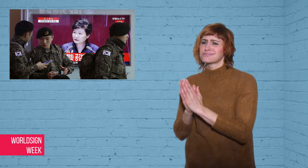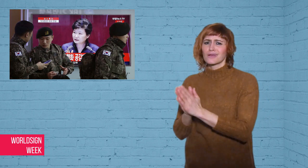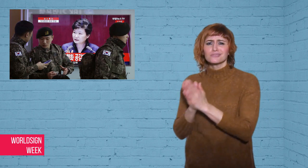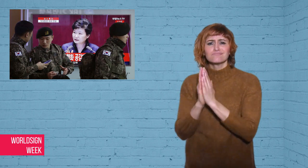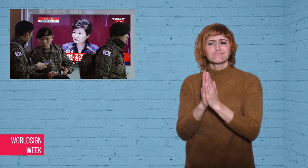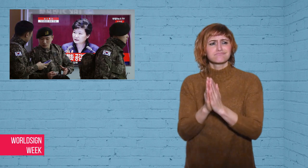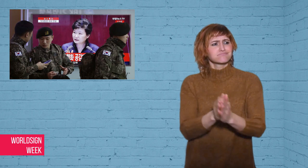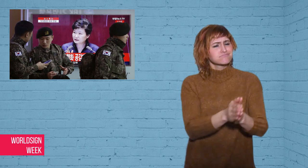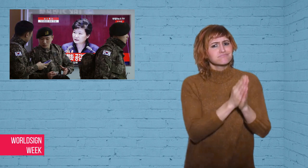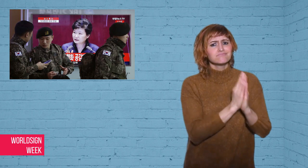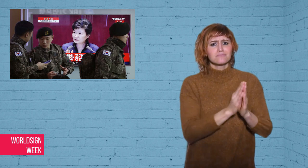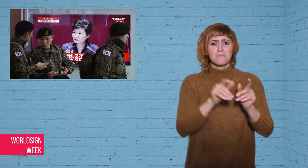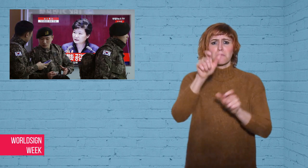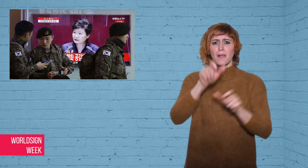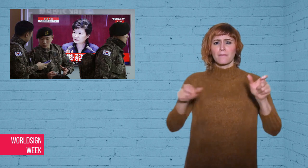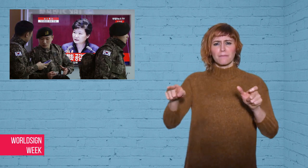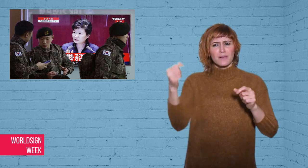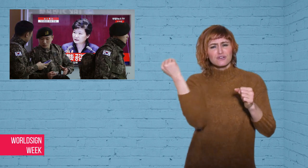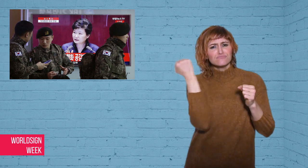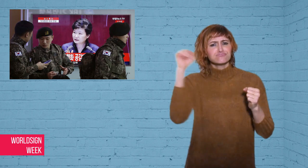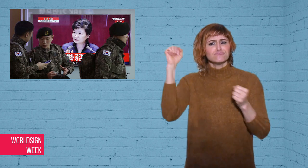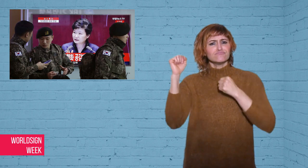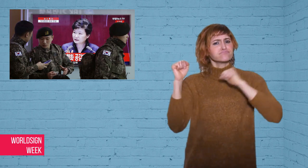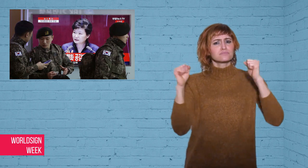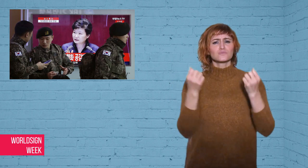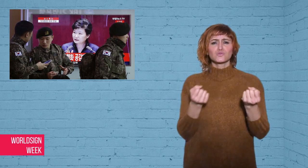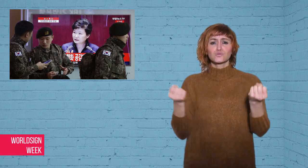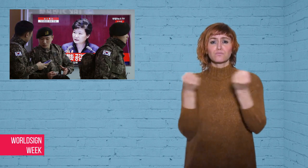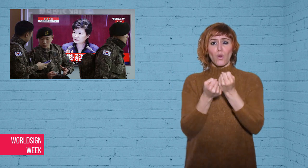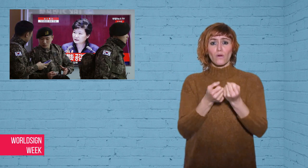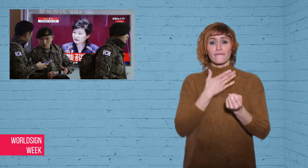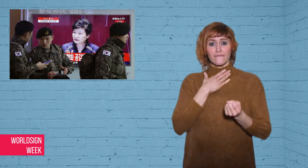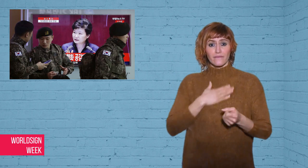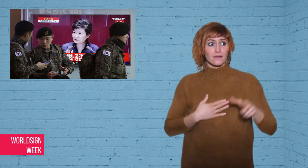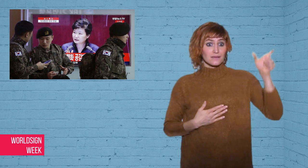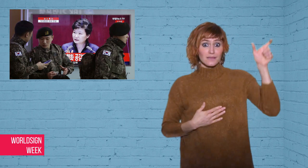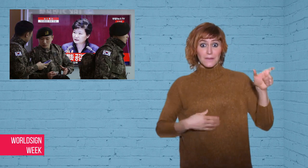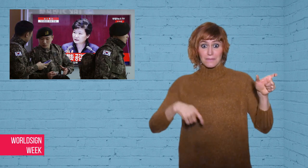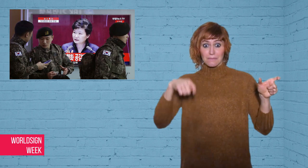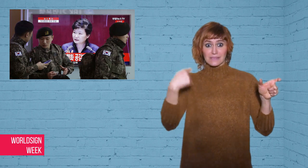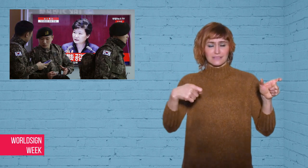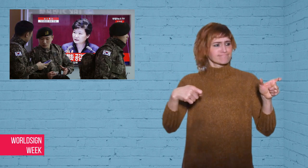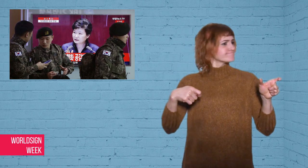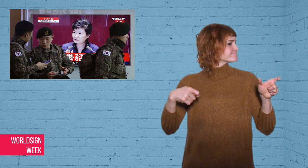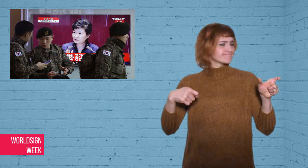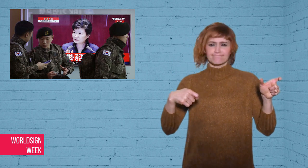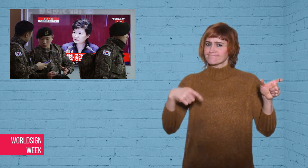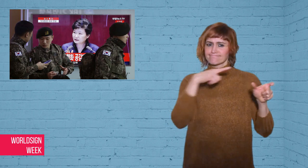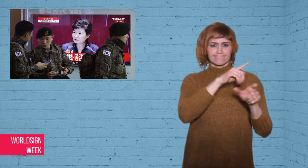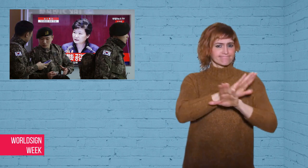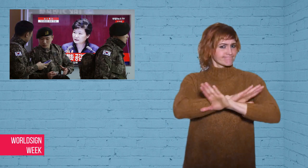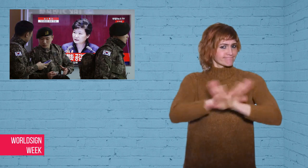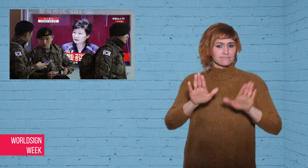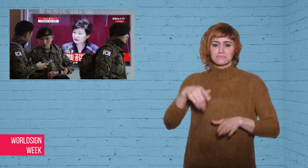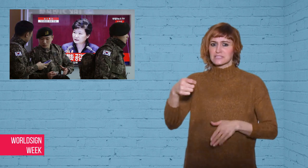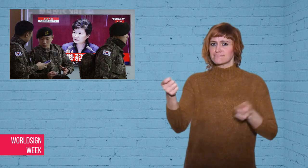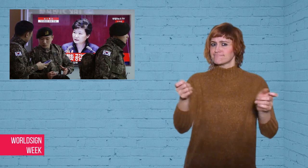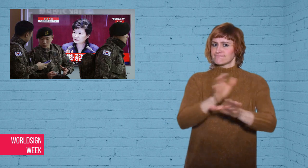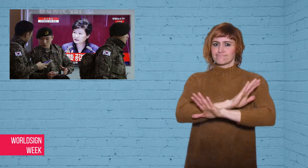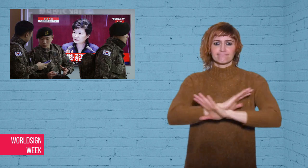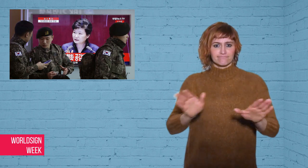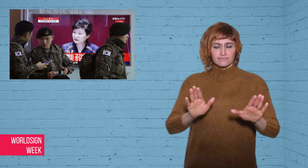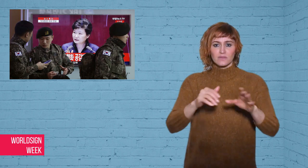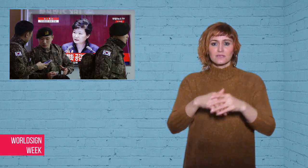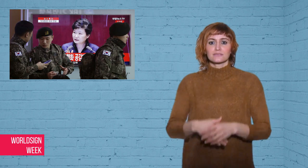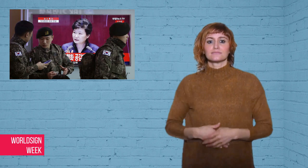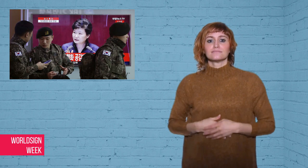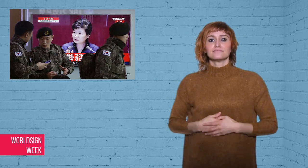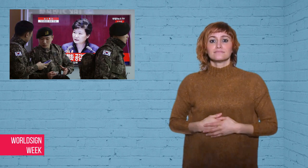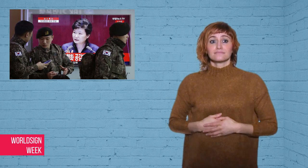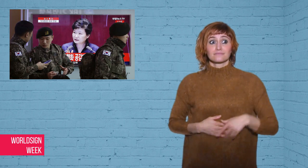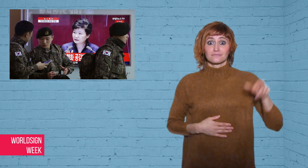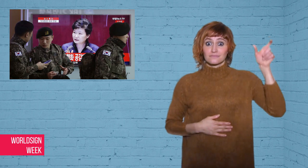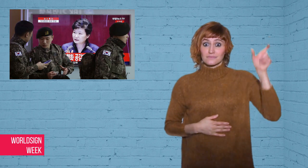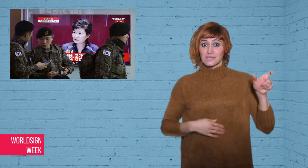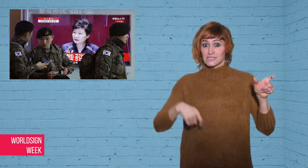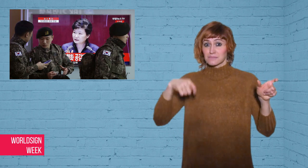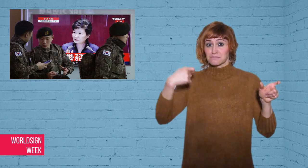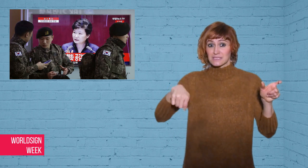a nationwide campaign to remove her from office.